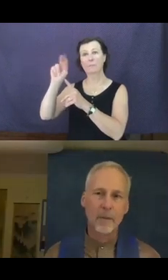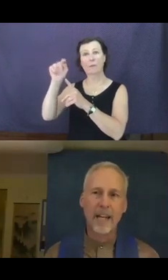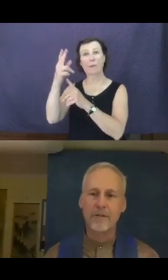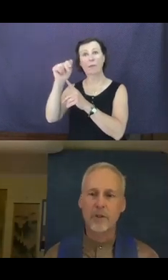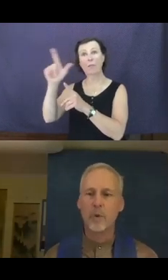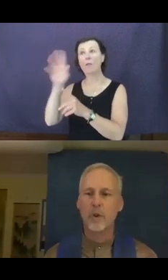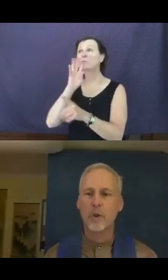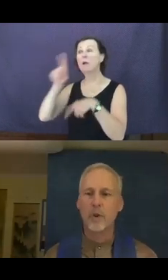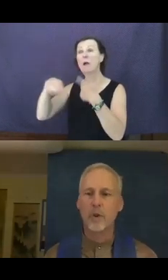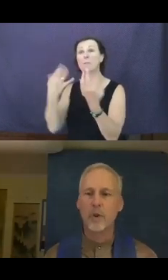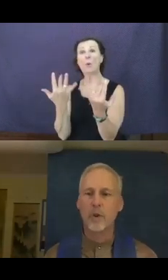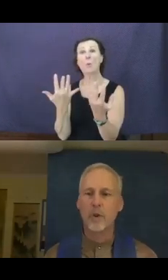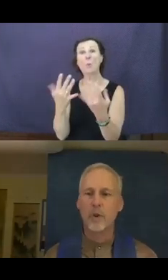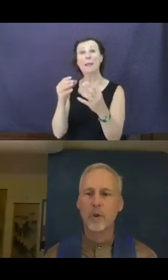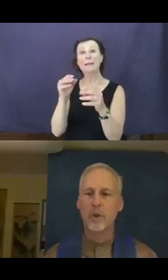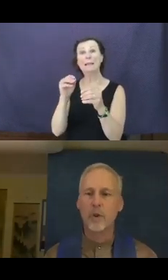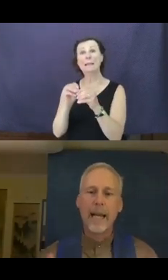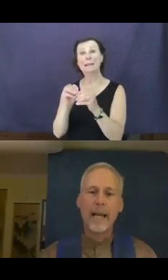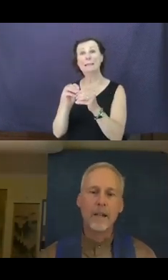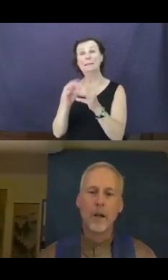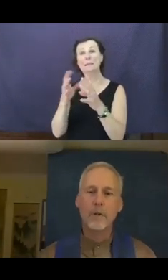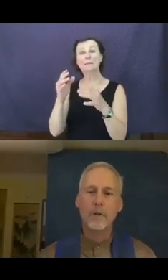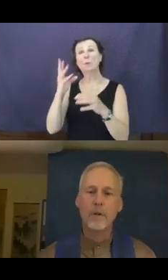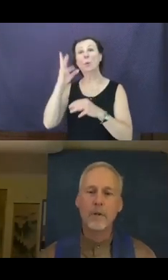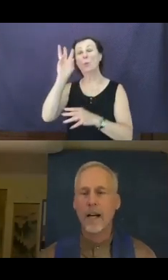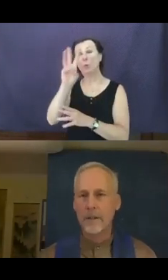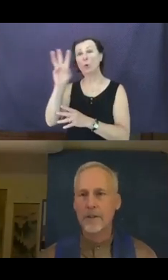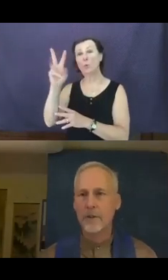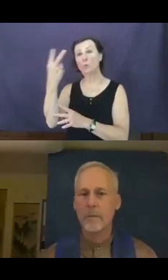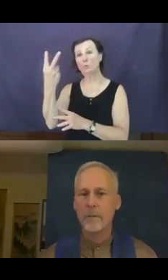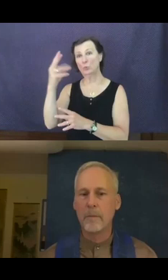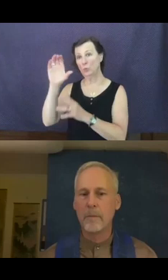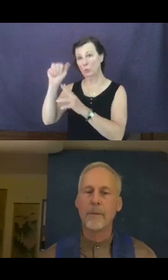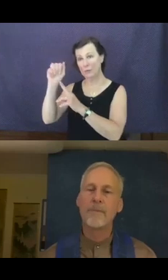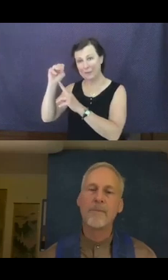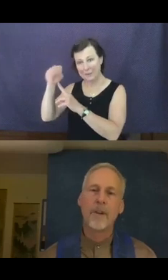after World War II and loaning ten dollars to a man there